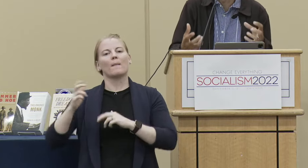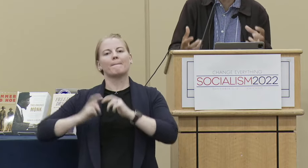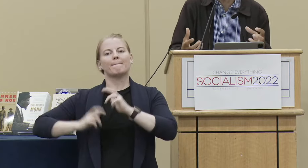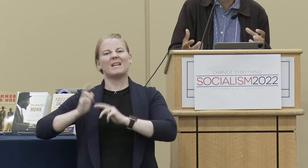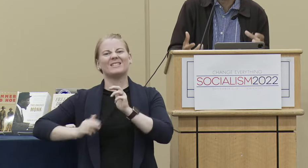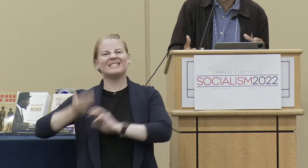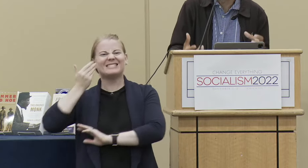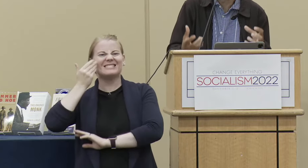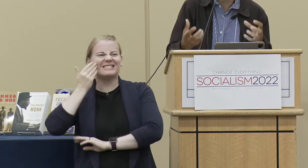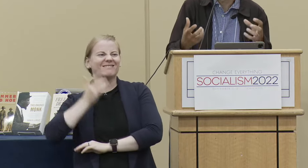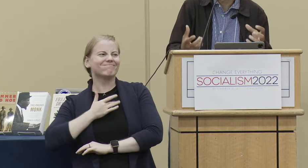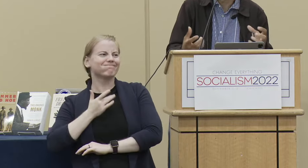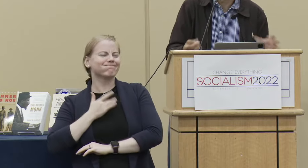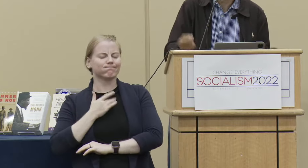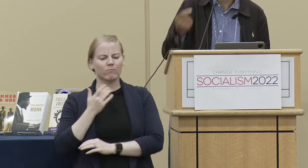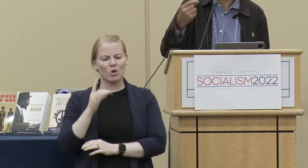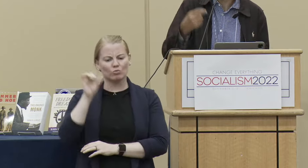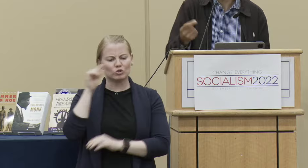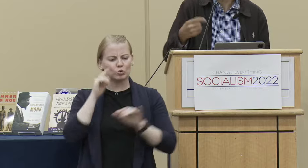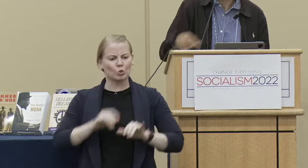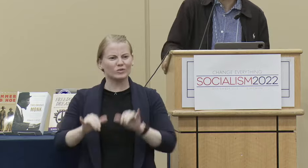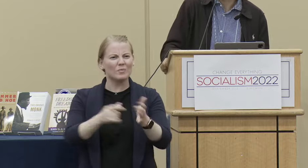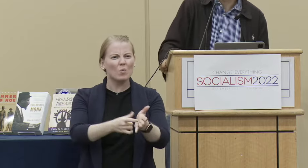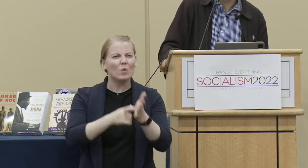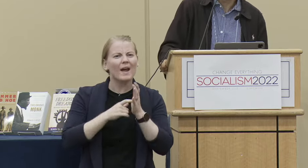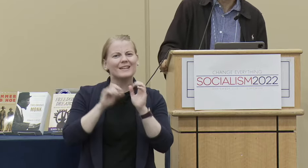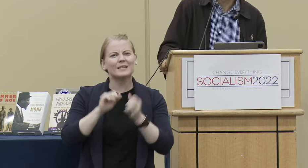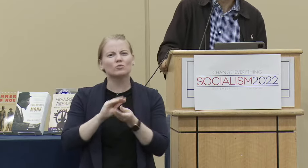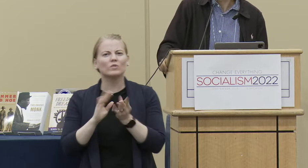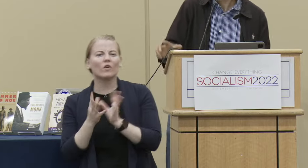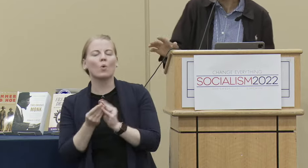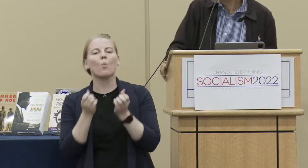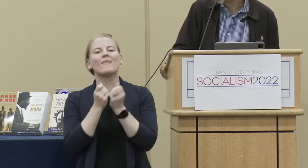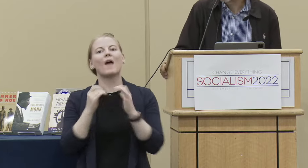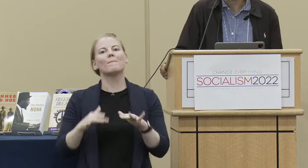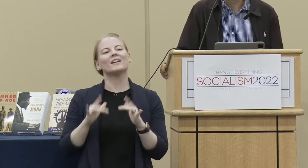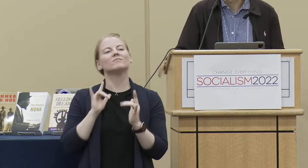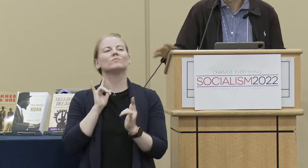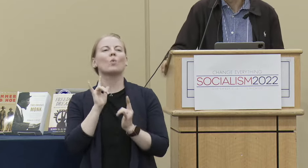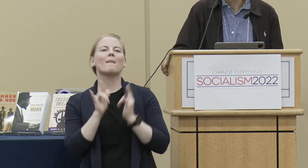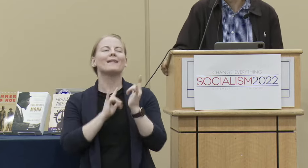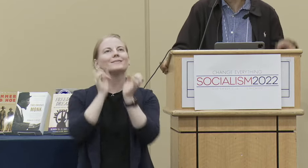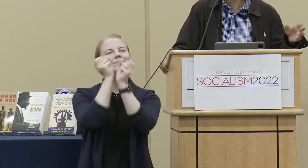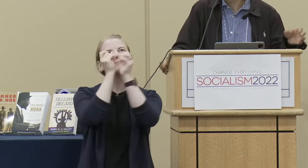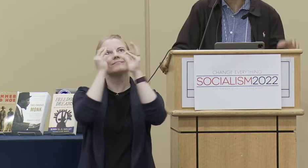terms of really building a sense of what socialism requires, what it can be, how transformative , without being